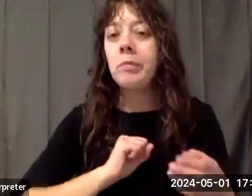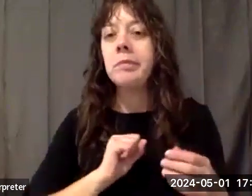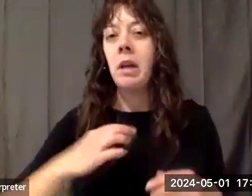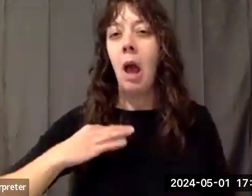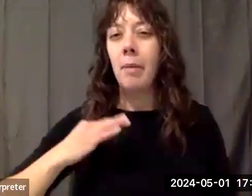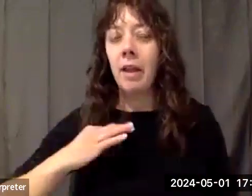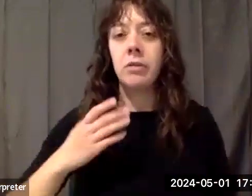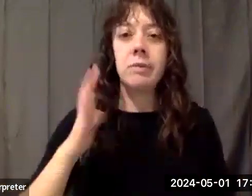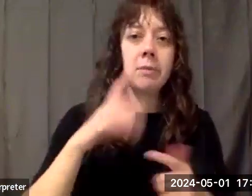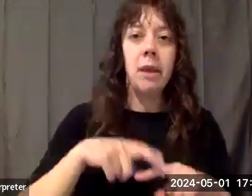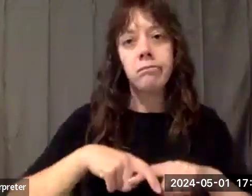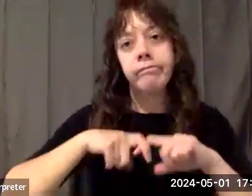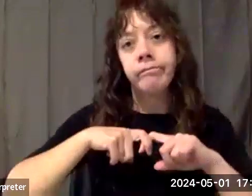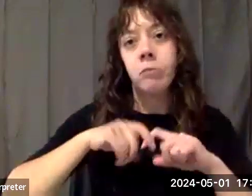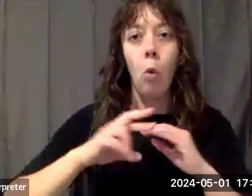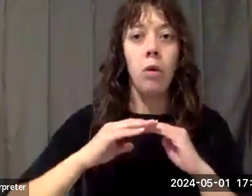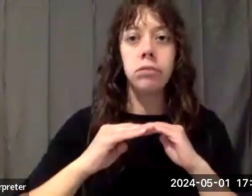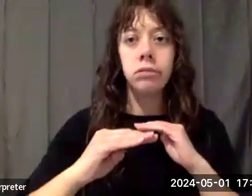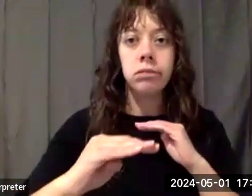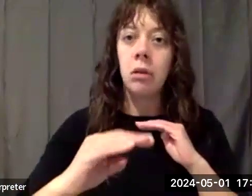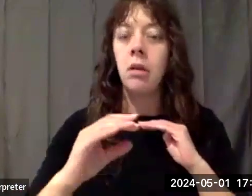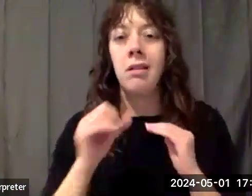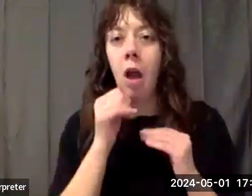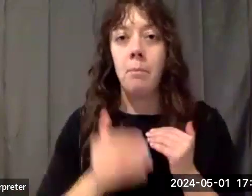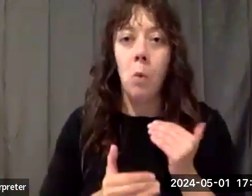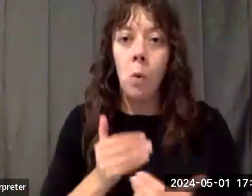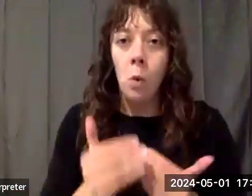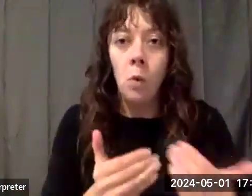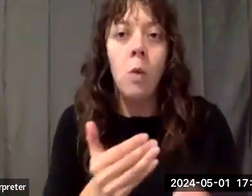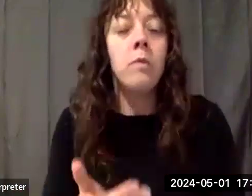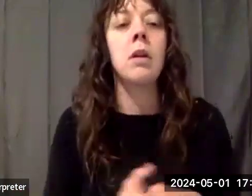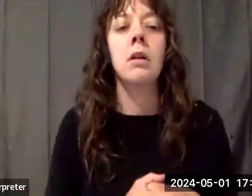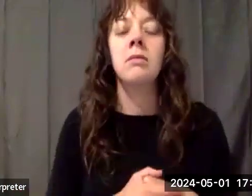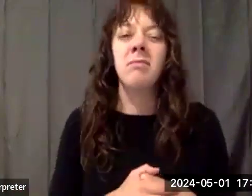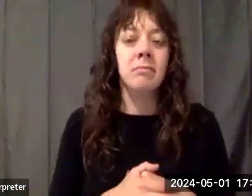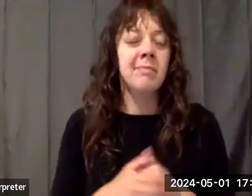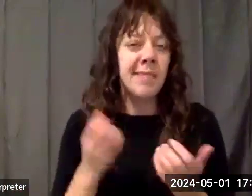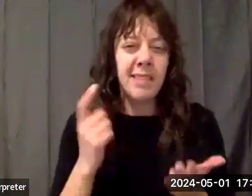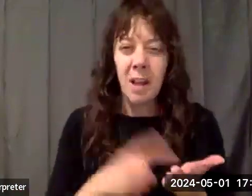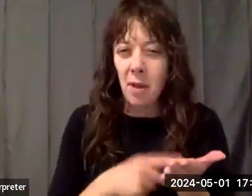Whether that was because of lack of communication with an applicant or misunderstanding of what needed